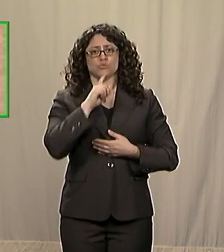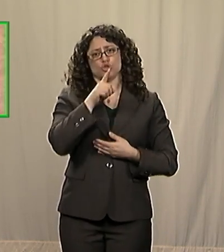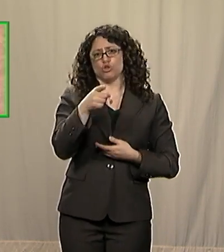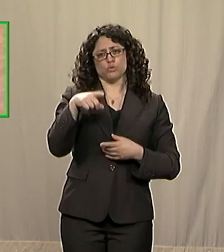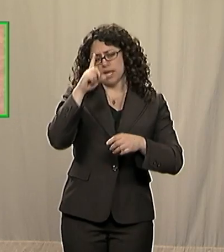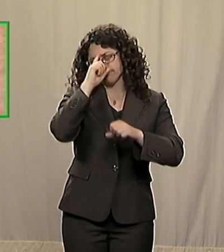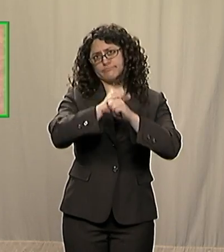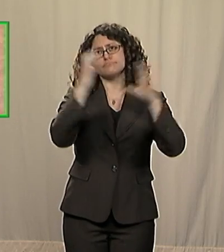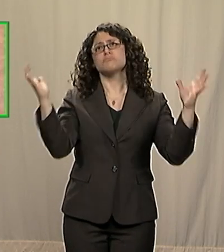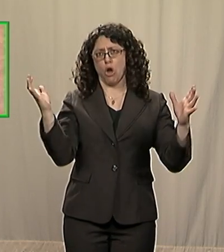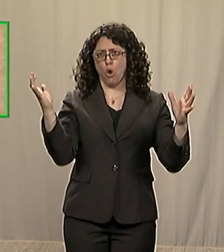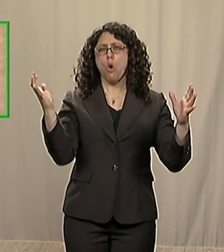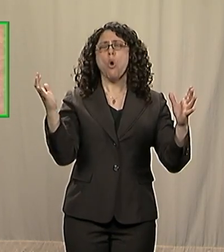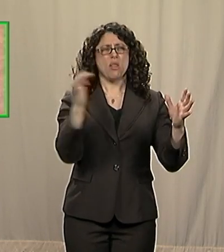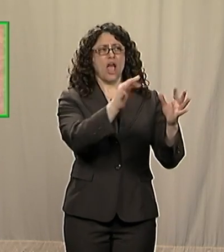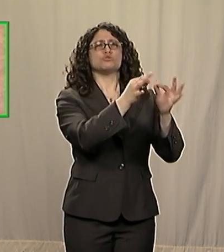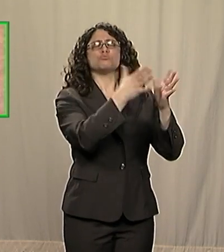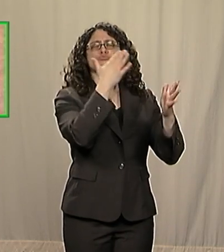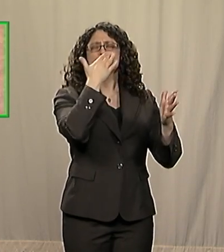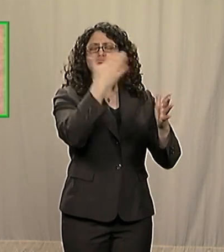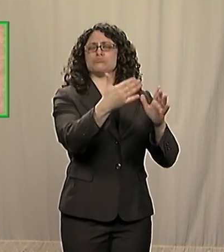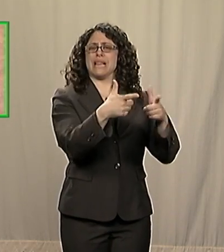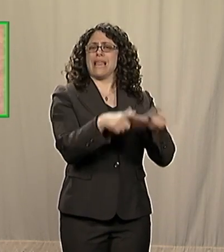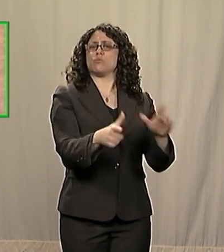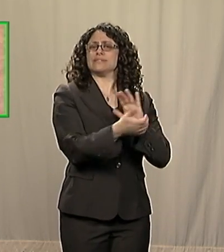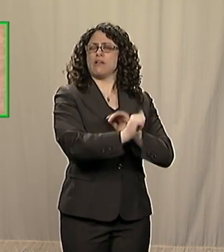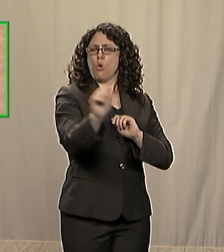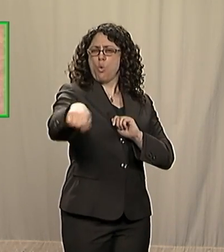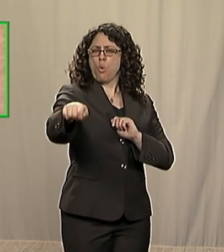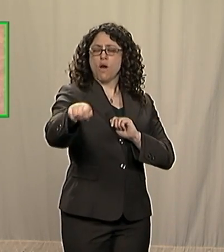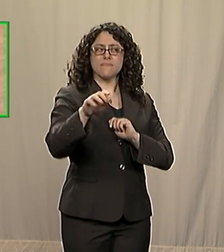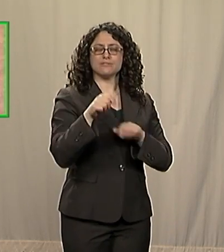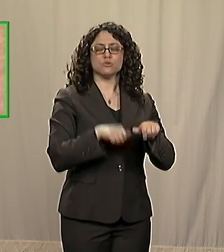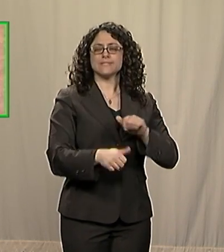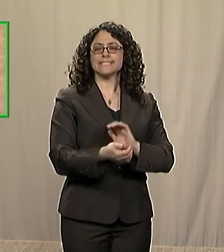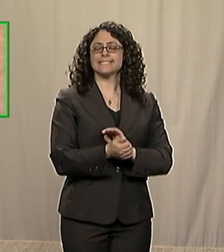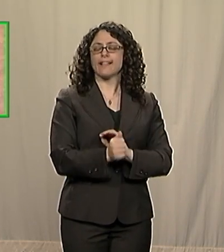or students that have very, very good language skills, but might not have very good social skills.